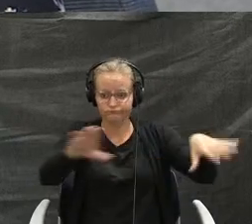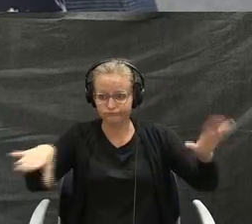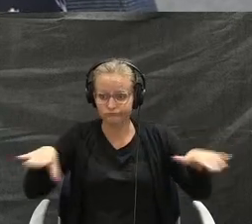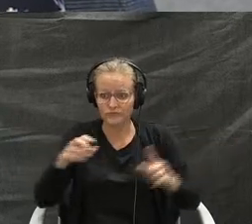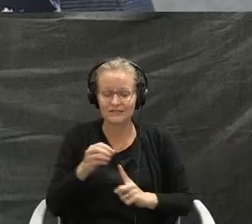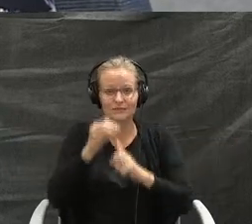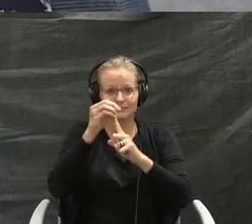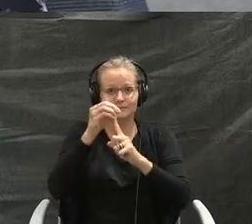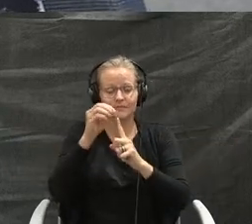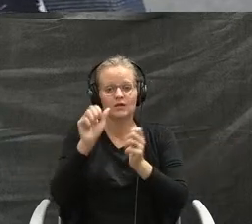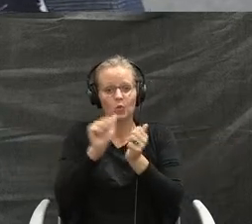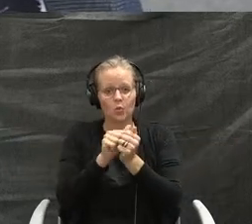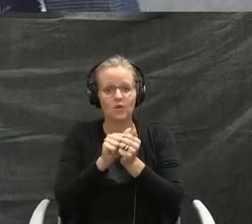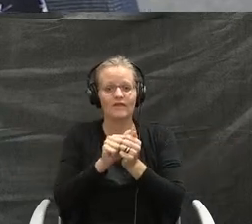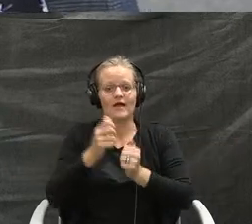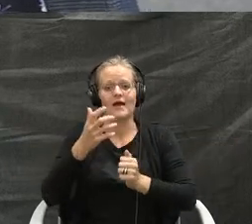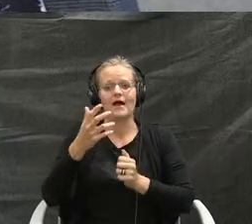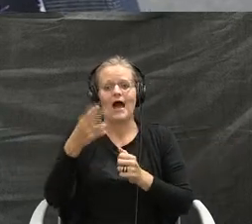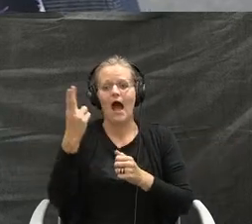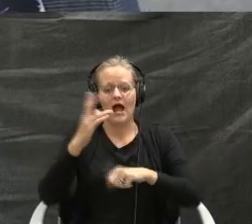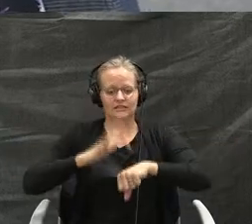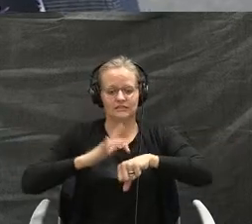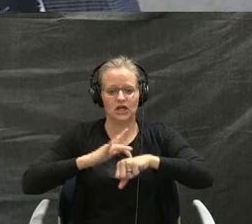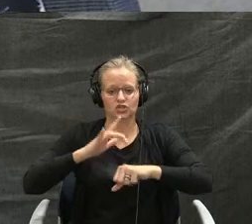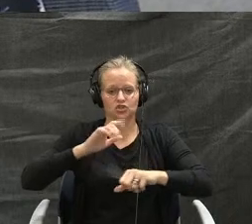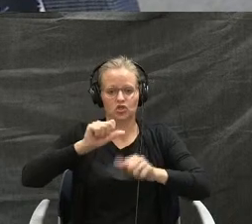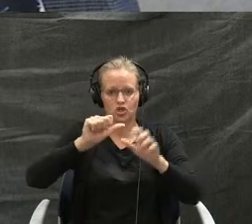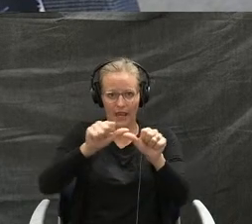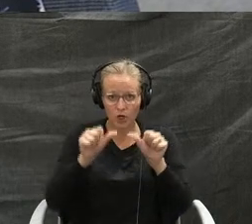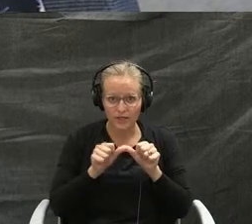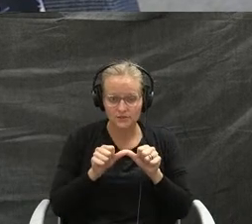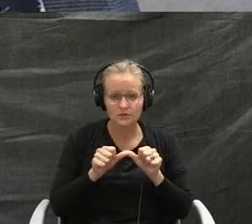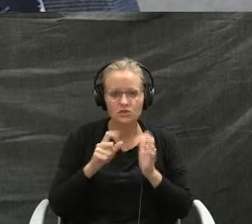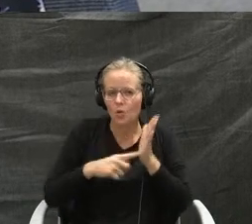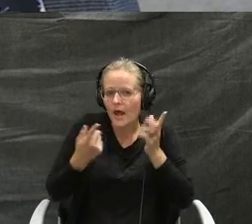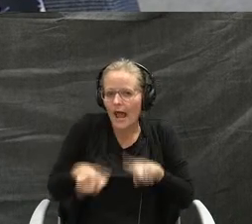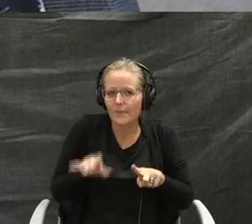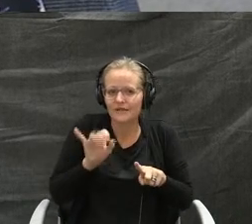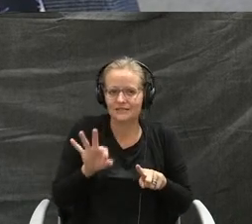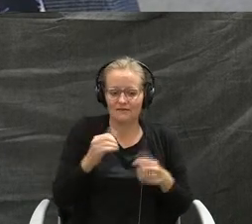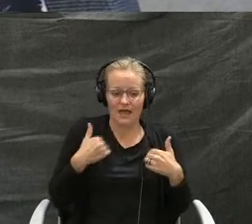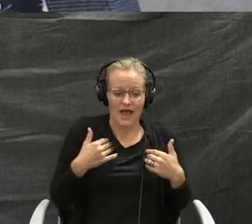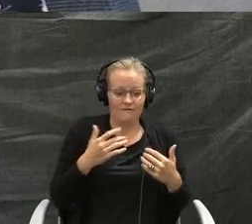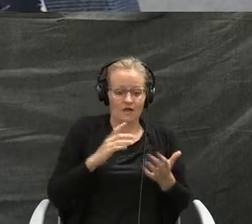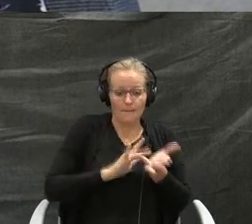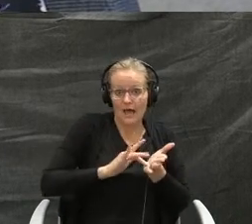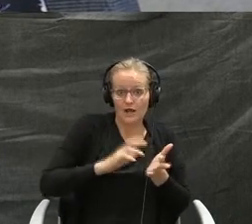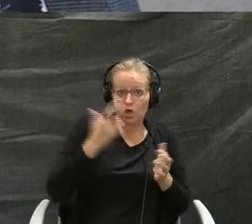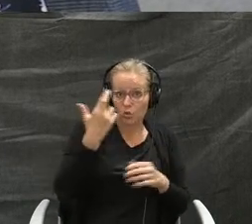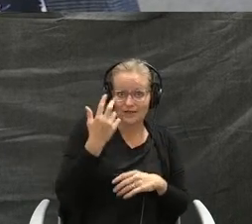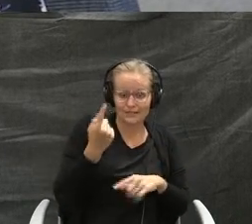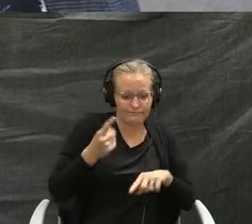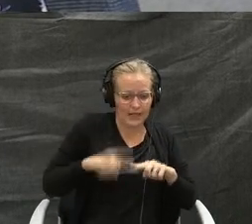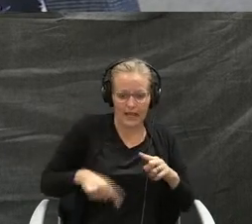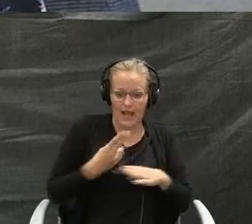wear masks? What if they have a medical reason that they can't wear a mask? What happens then? How are you going to enforce